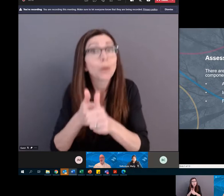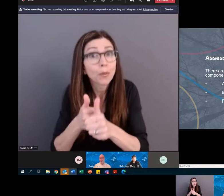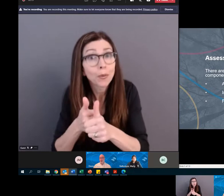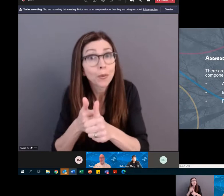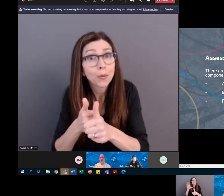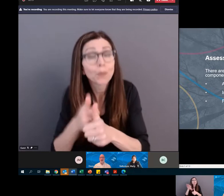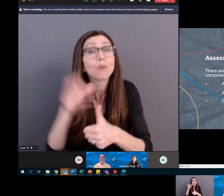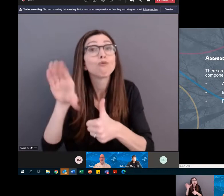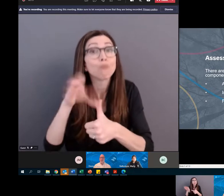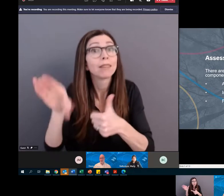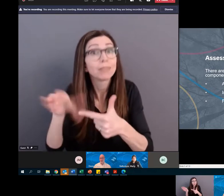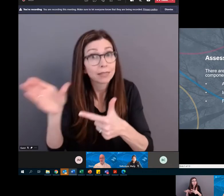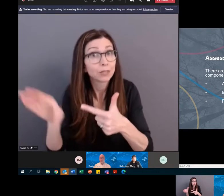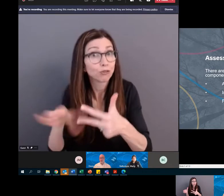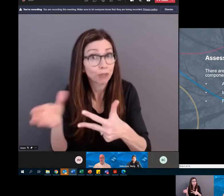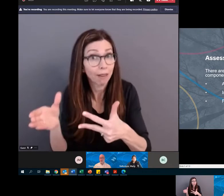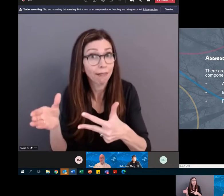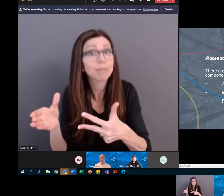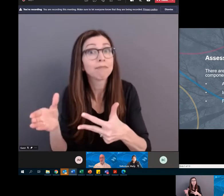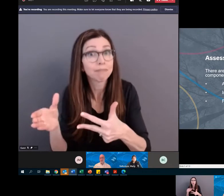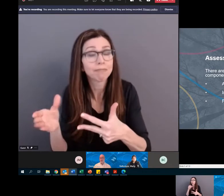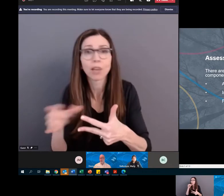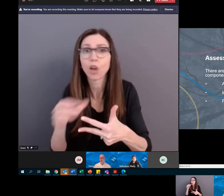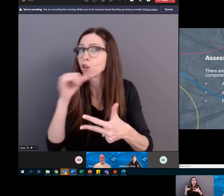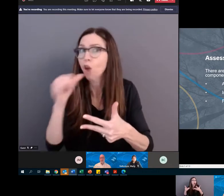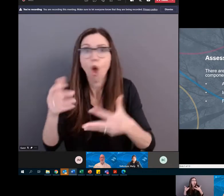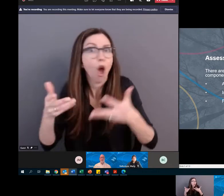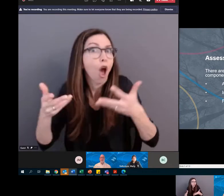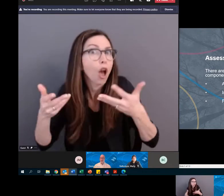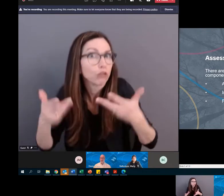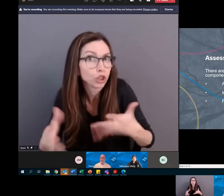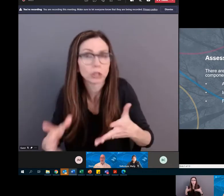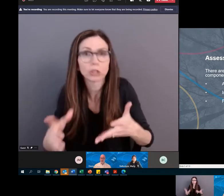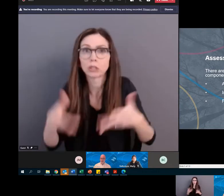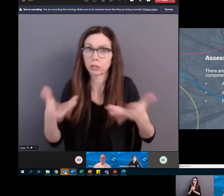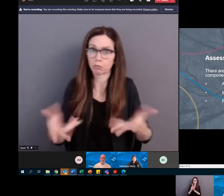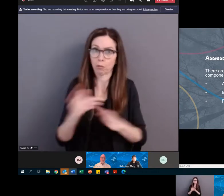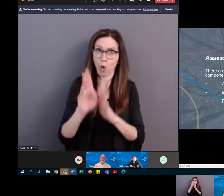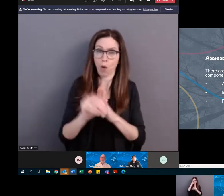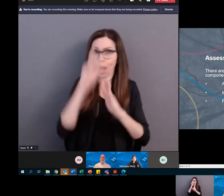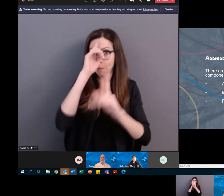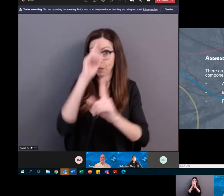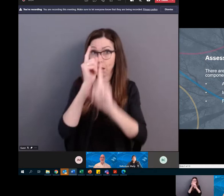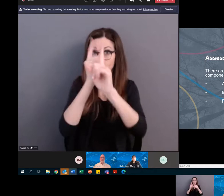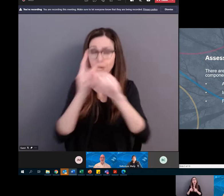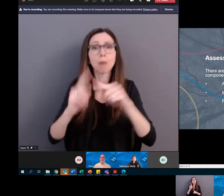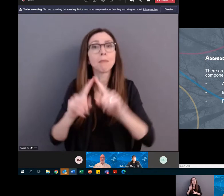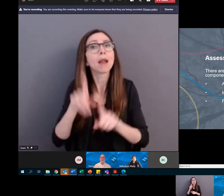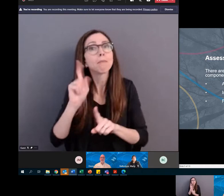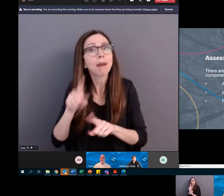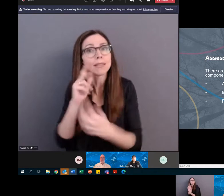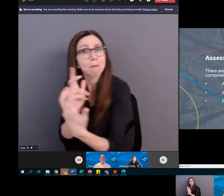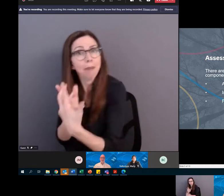only on the Explore and Create program’s objectives but also the assessment criteria